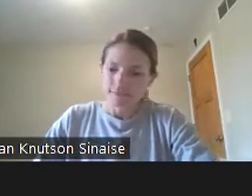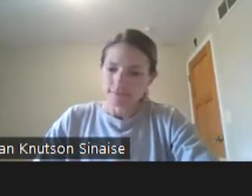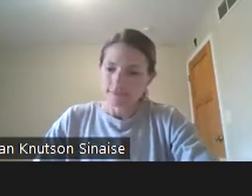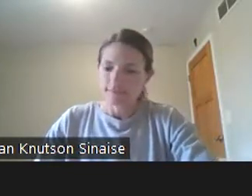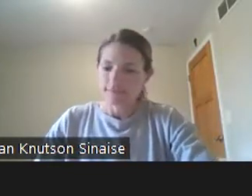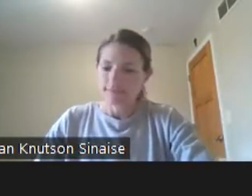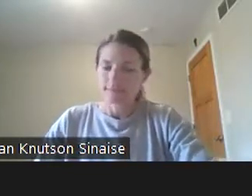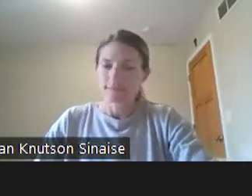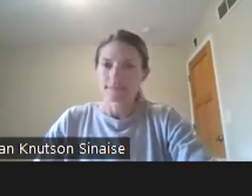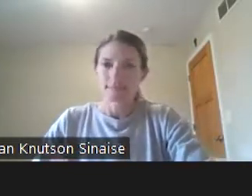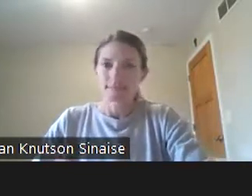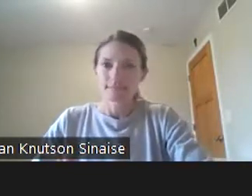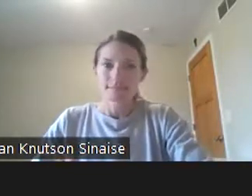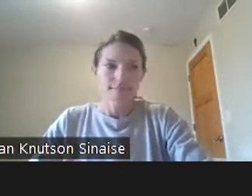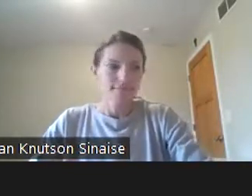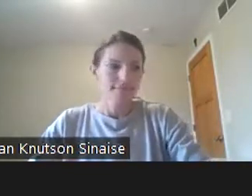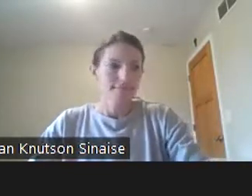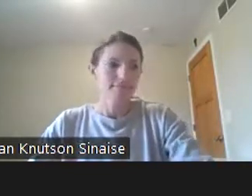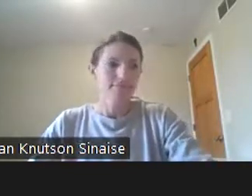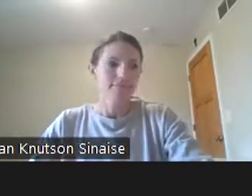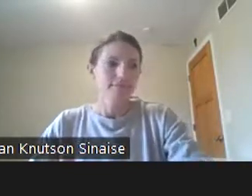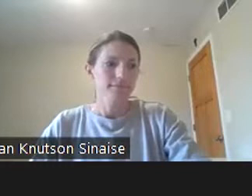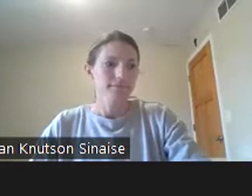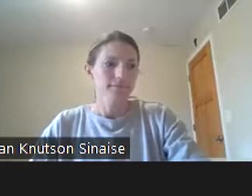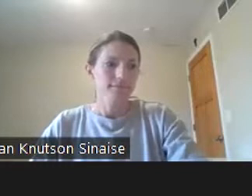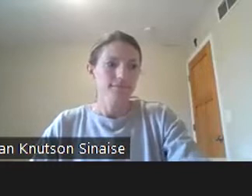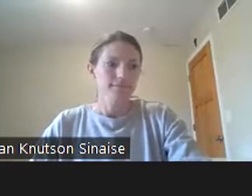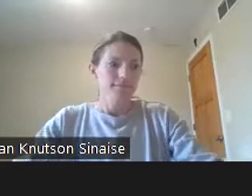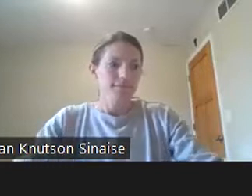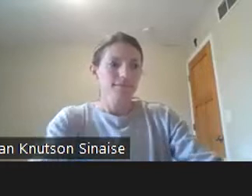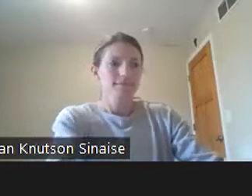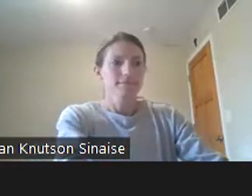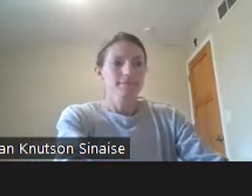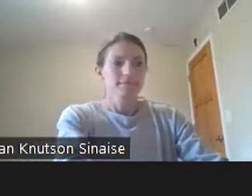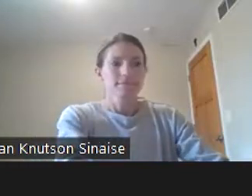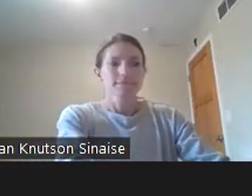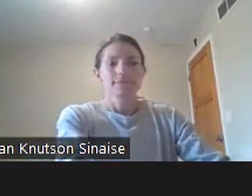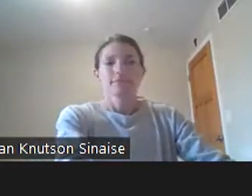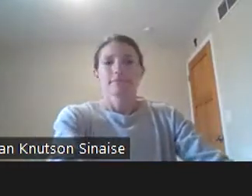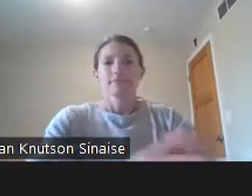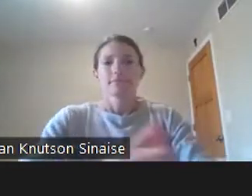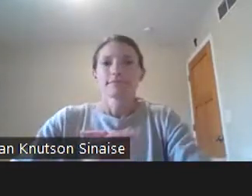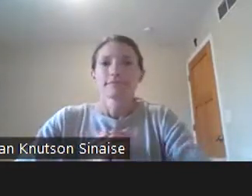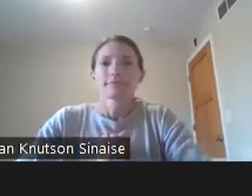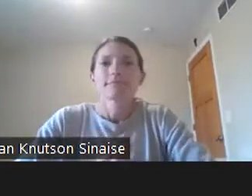on behalf of these many incredible health centers during this work. Excellent. Thank you so much, Diana.